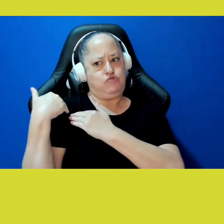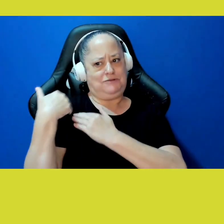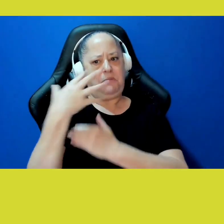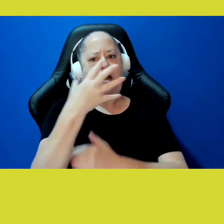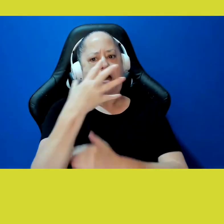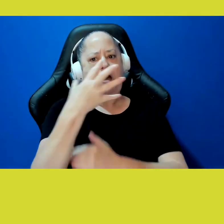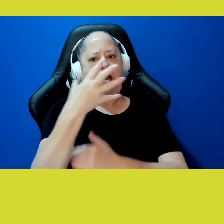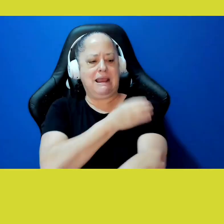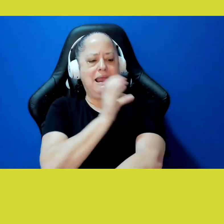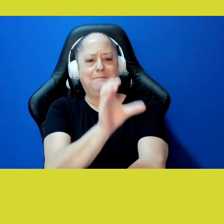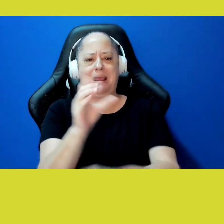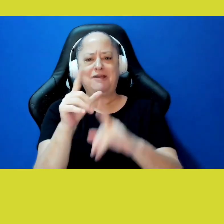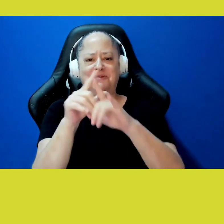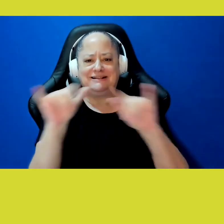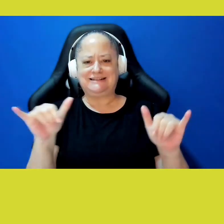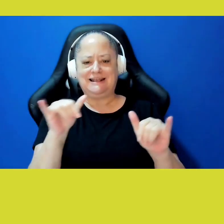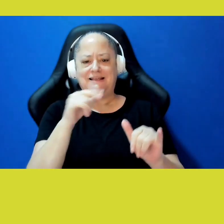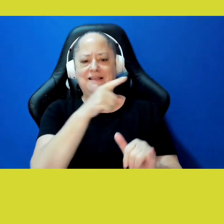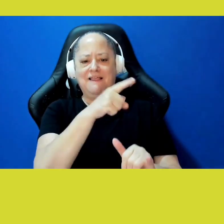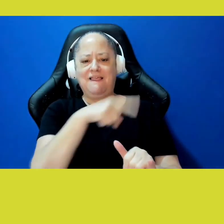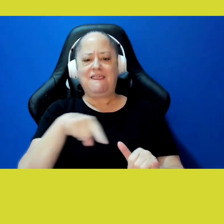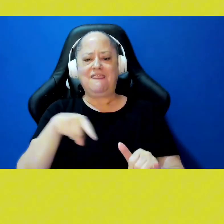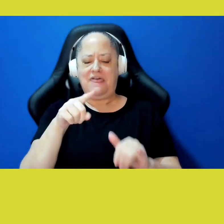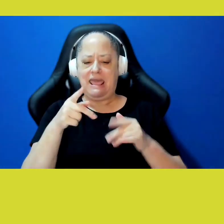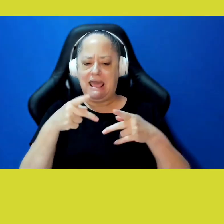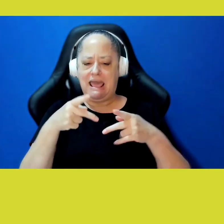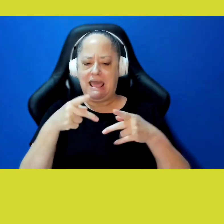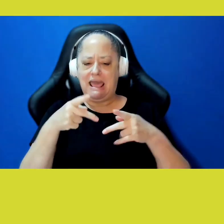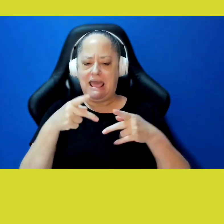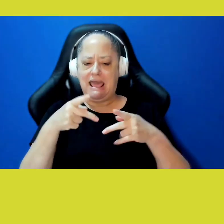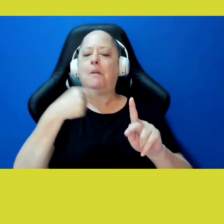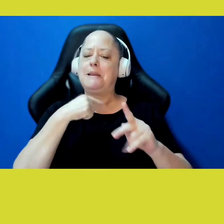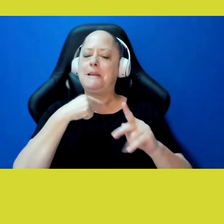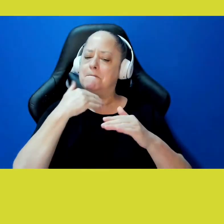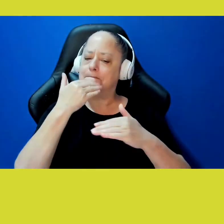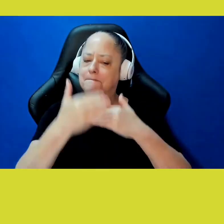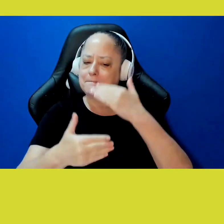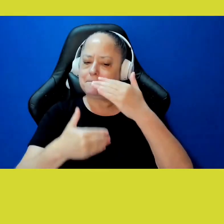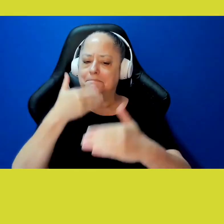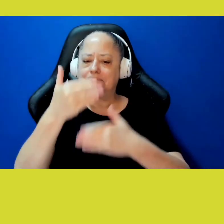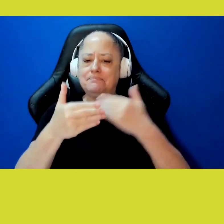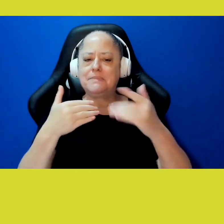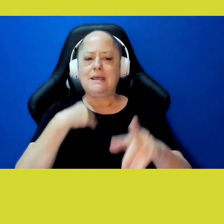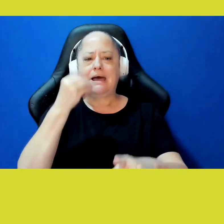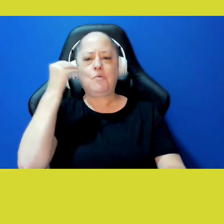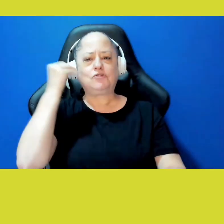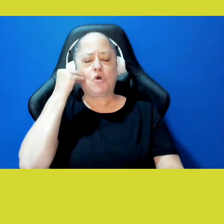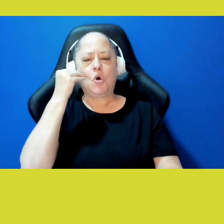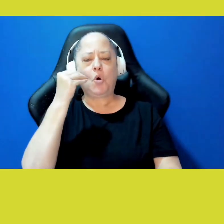And them allowed me to move at my own pace. I was homeless for 17 consecutive years